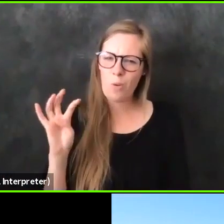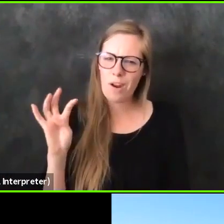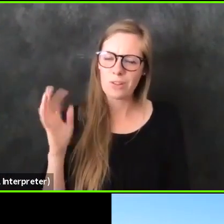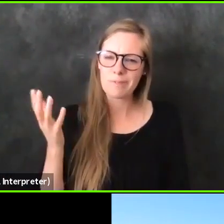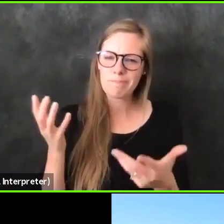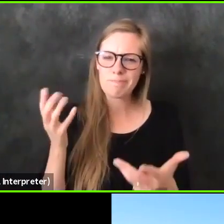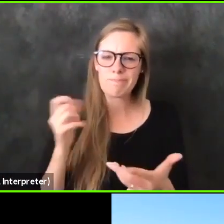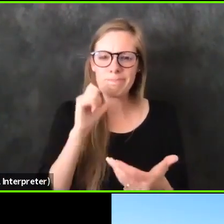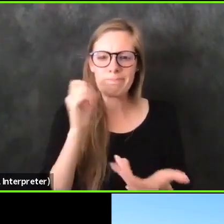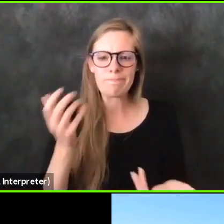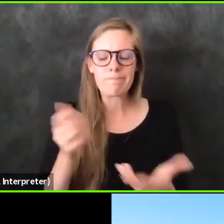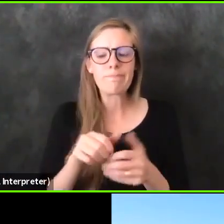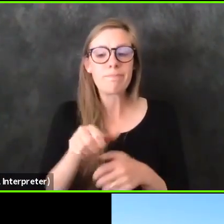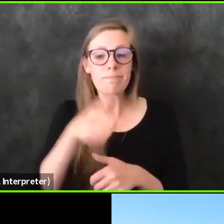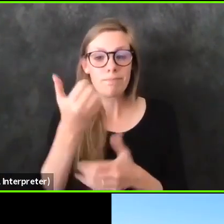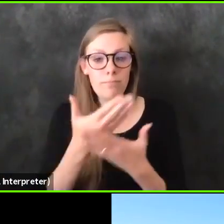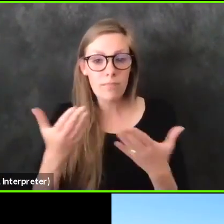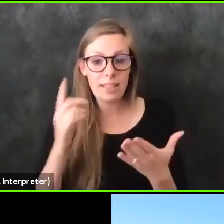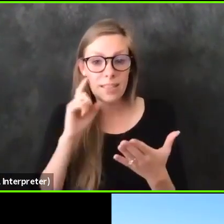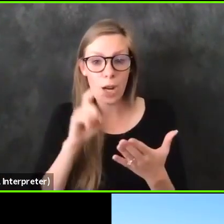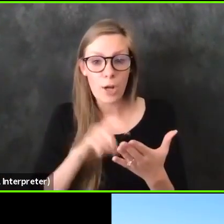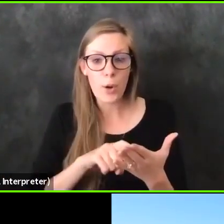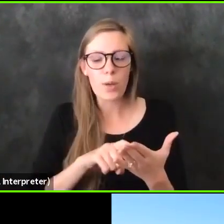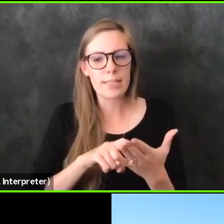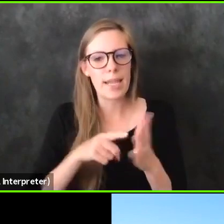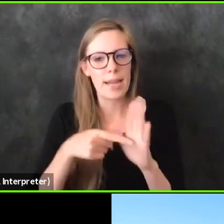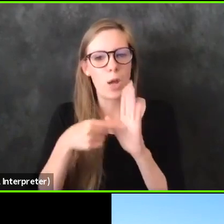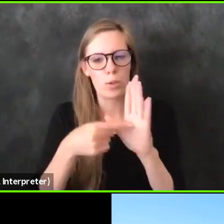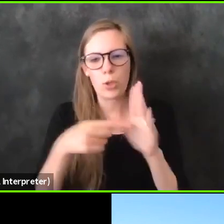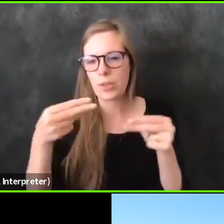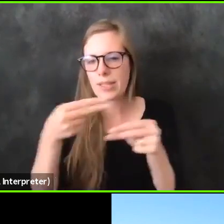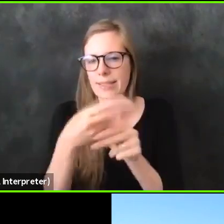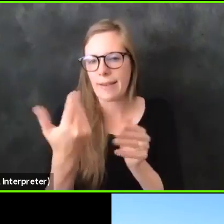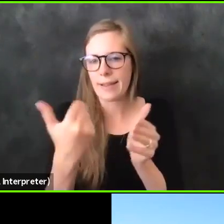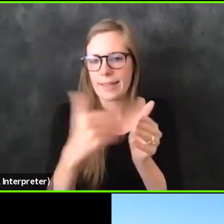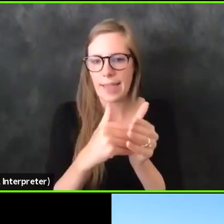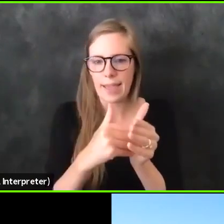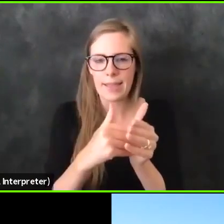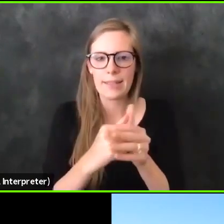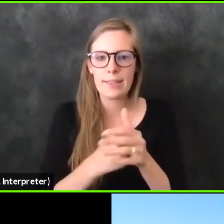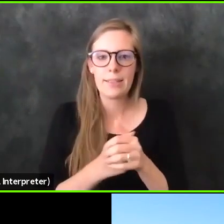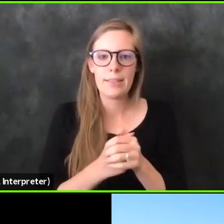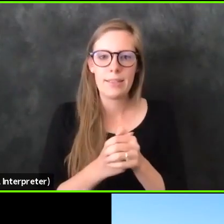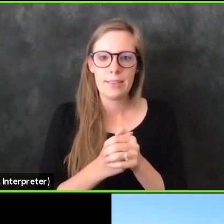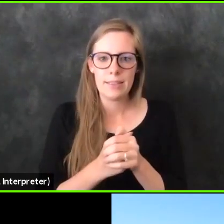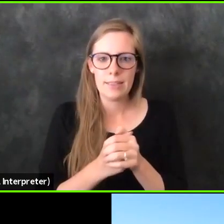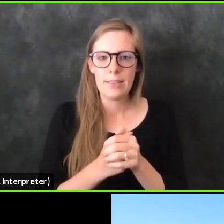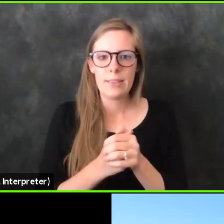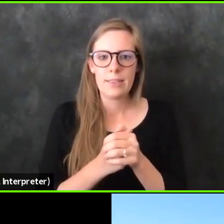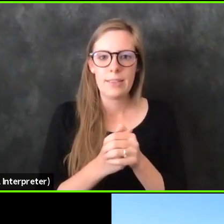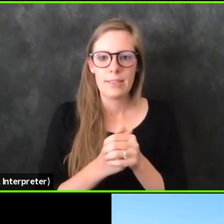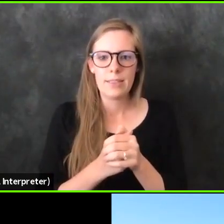The other thing is that I hear that slide one more time just to make a point.